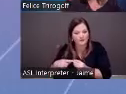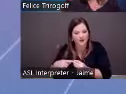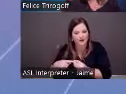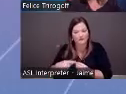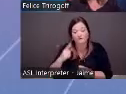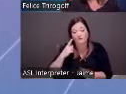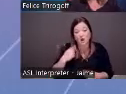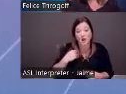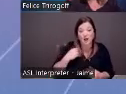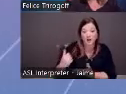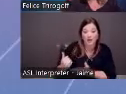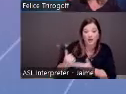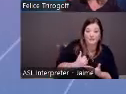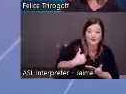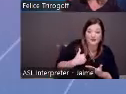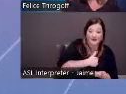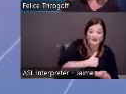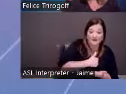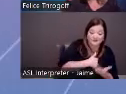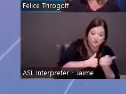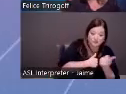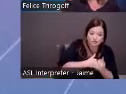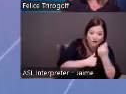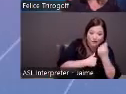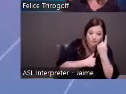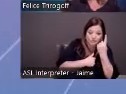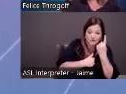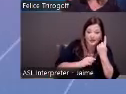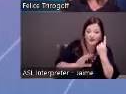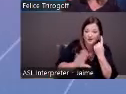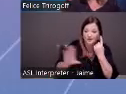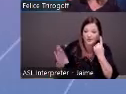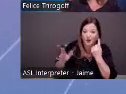us to understand the current level of understanding